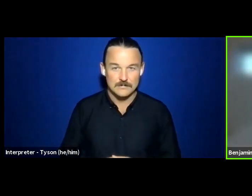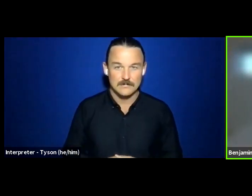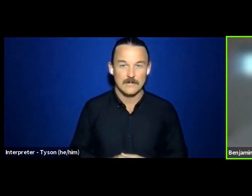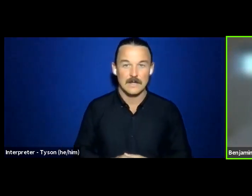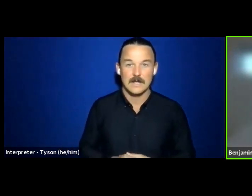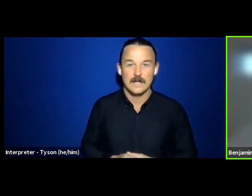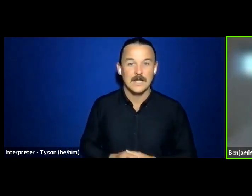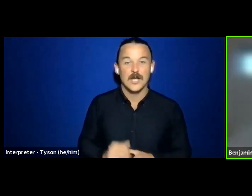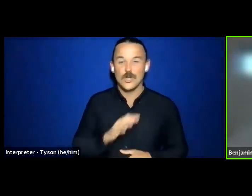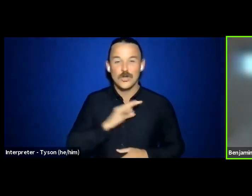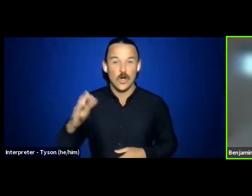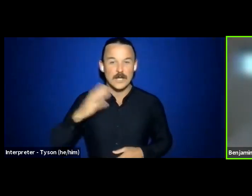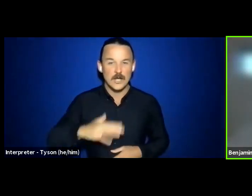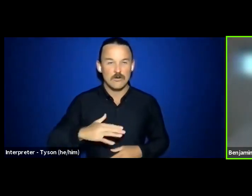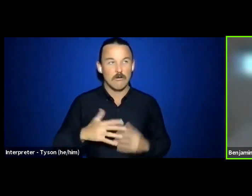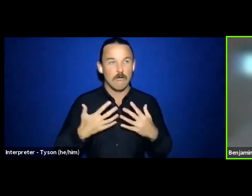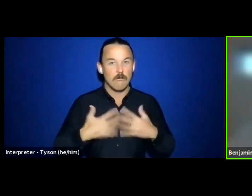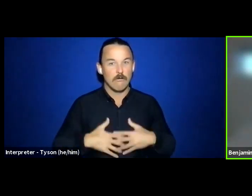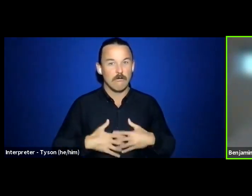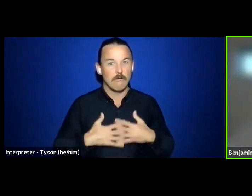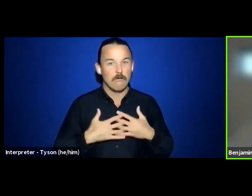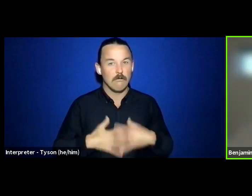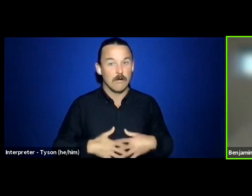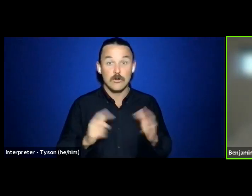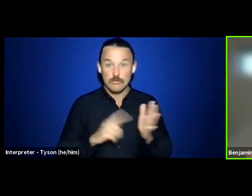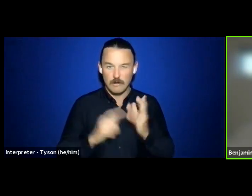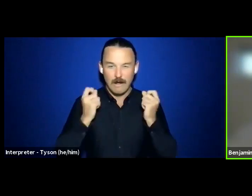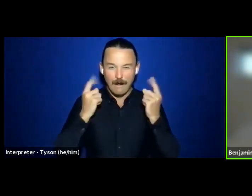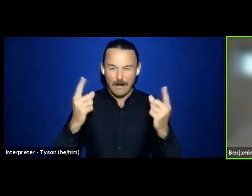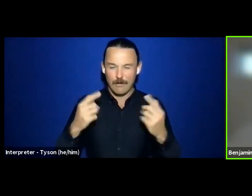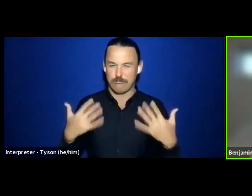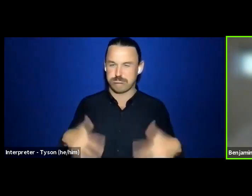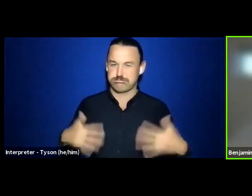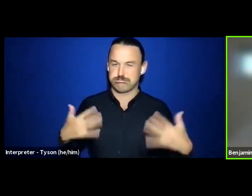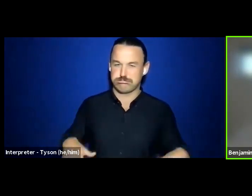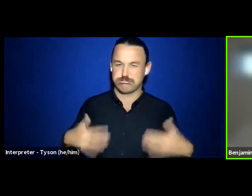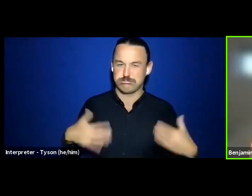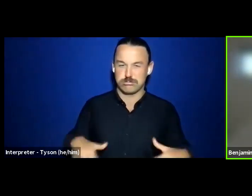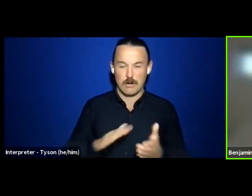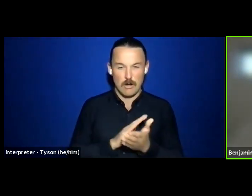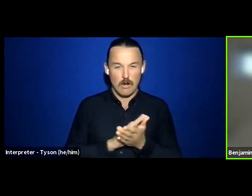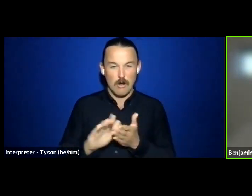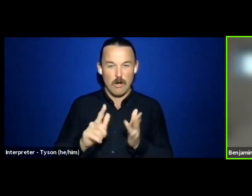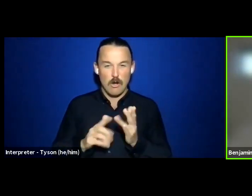So you don't need this. great image imagination. to really to really understand the ramifications that homophobia,